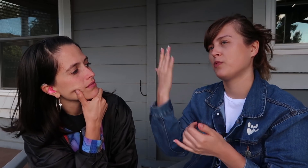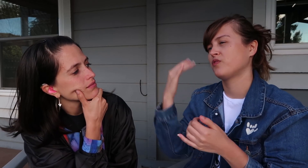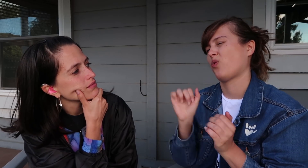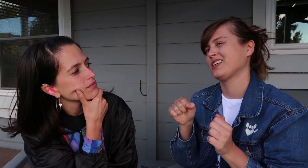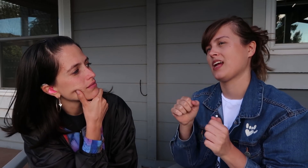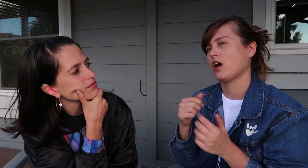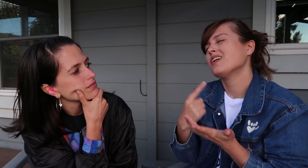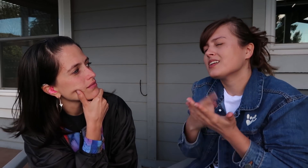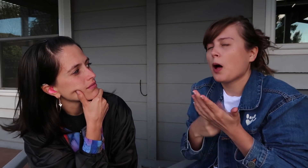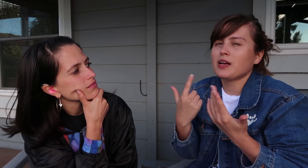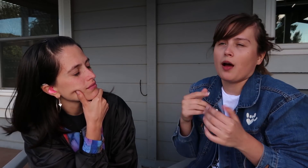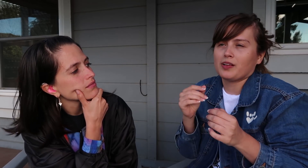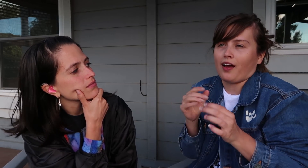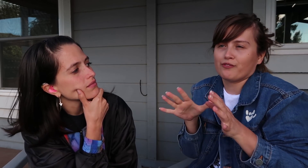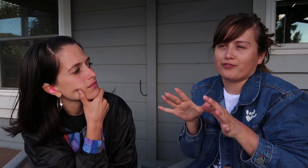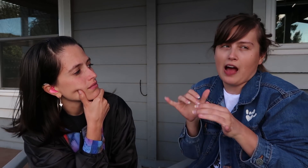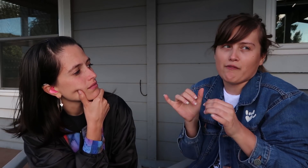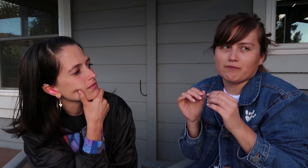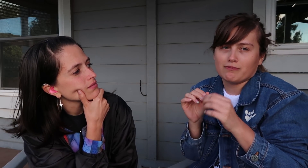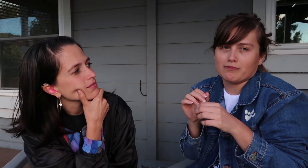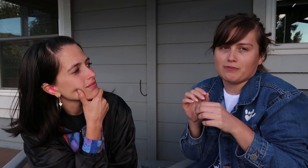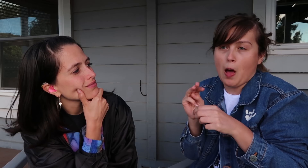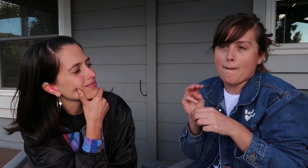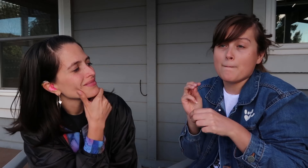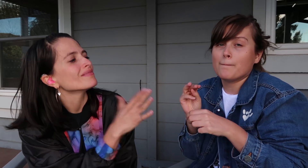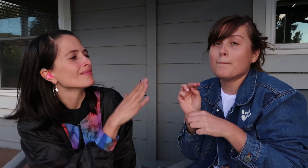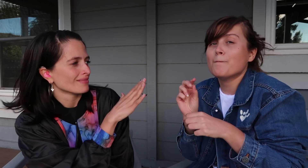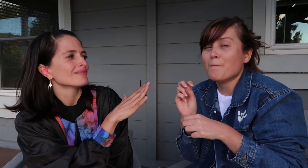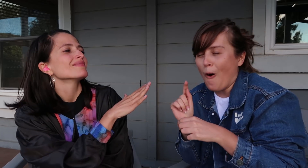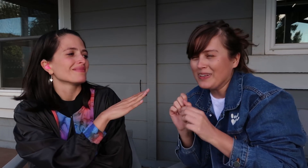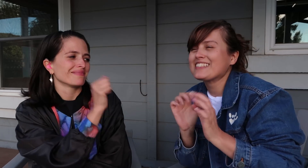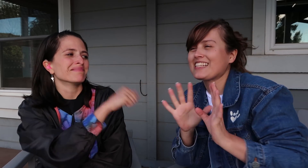Before, I really was, and sometimes, I have my moments.